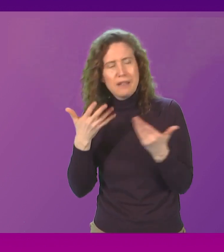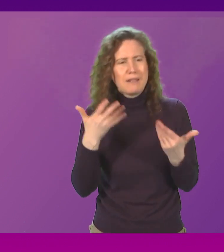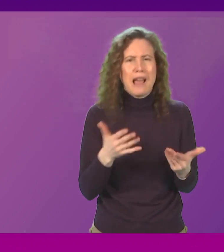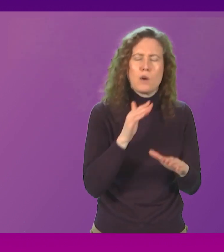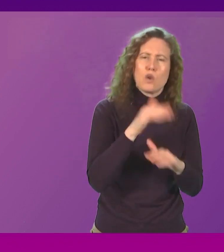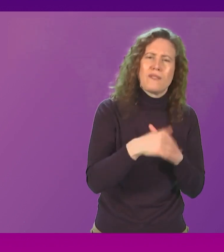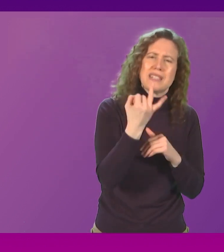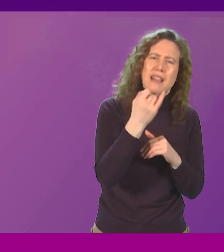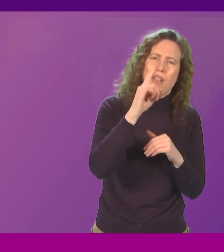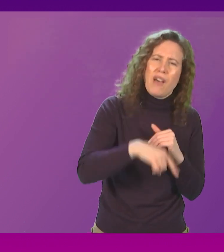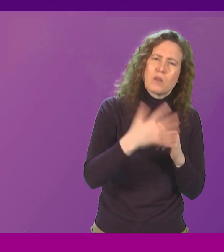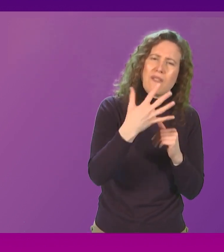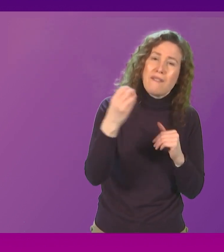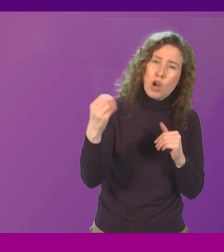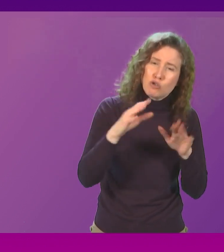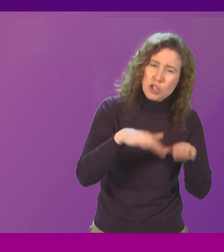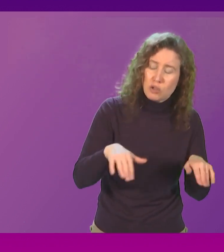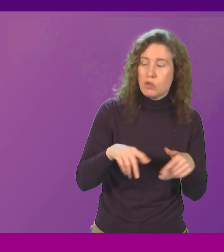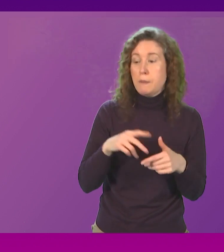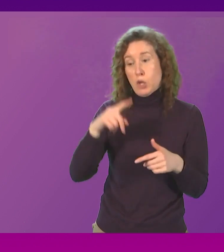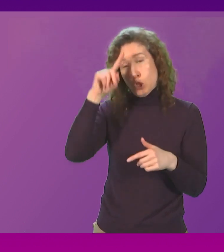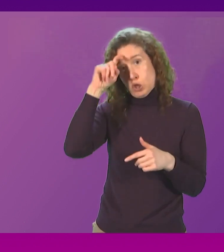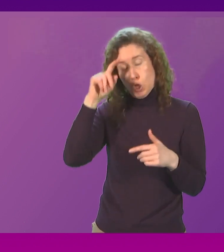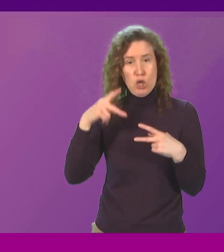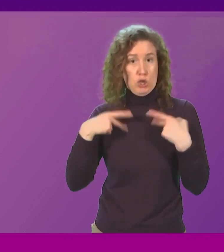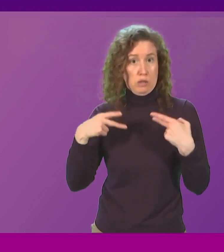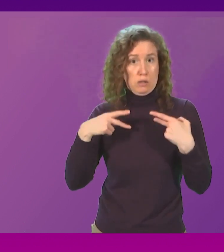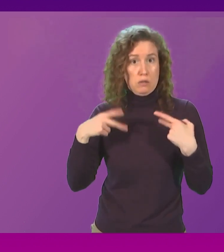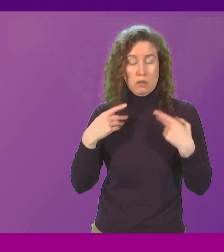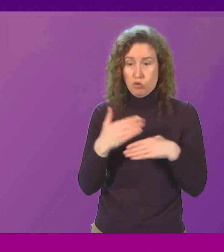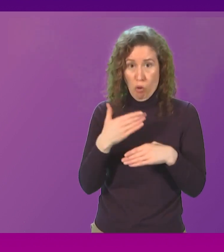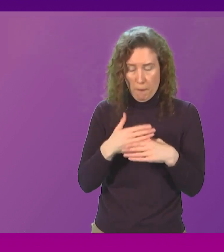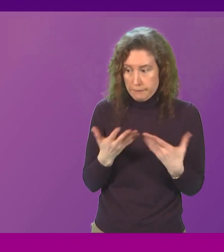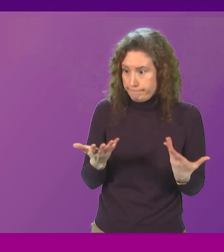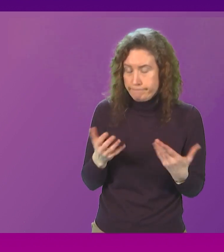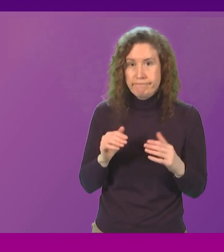is more than 7,500. Nurse vacancies have risen from 2,000 to almost 6,000.